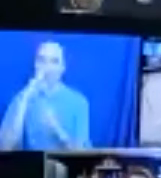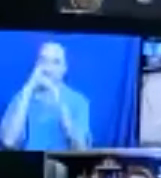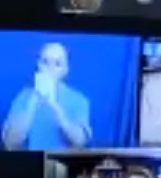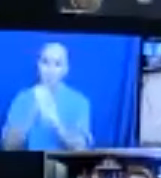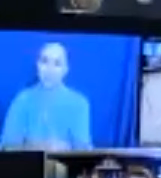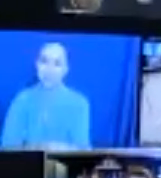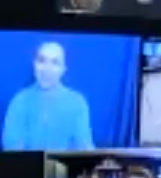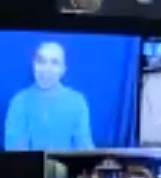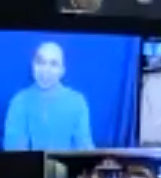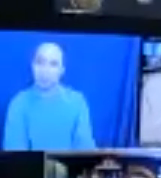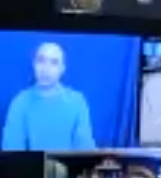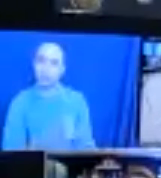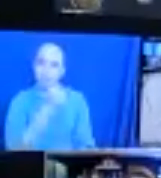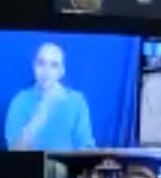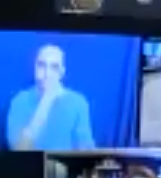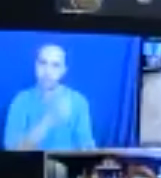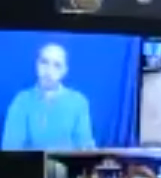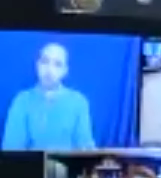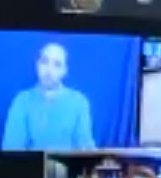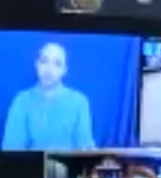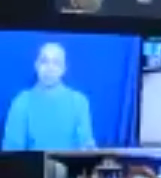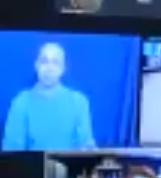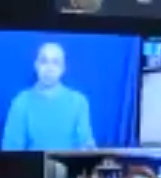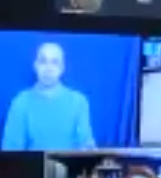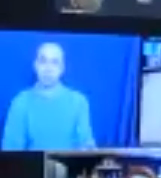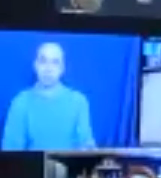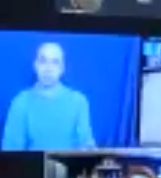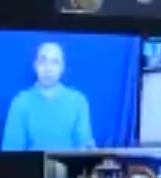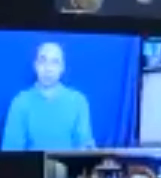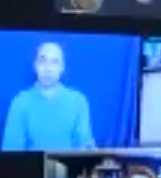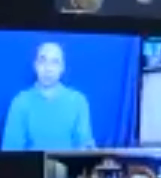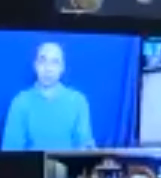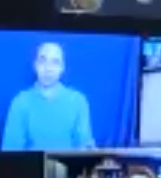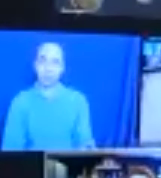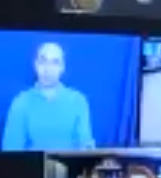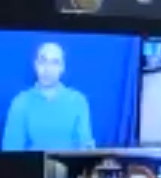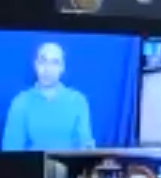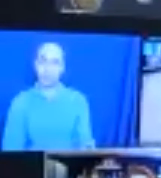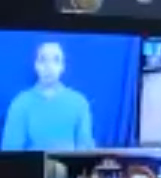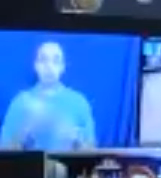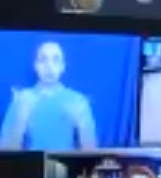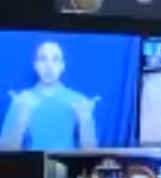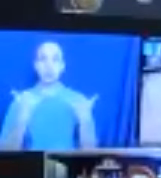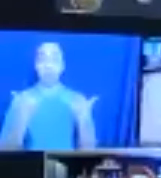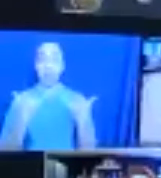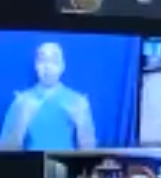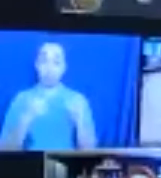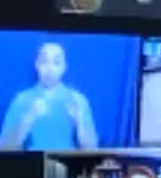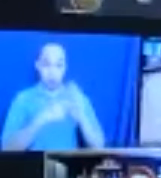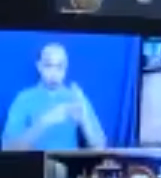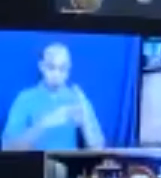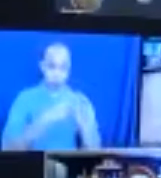I WILL LET YOU GO FOR HOURS BUT UNFORTUNATELY I